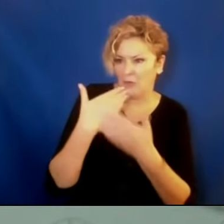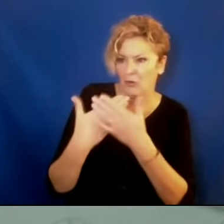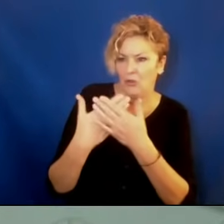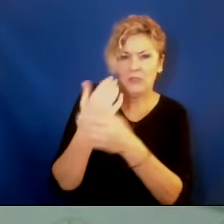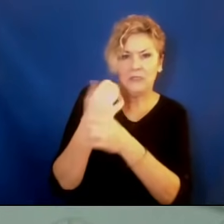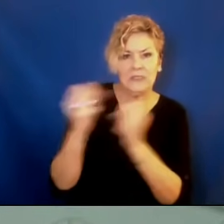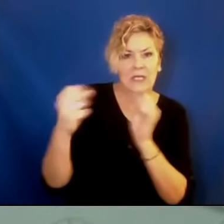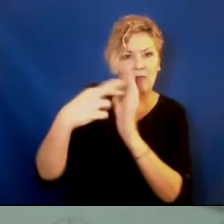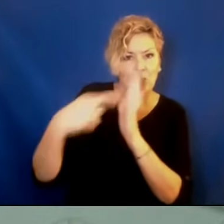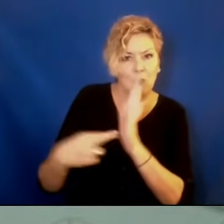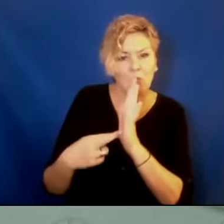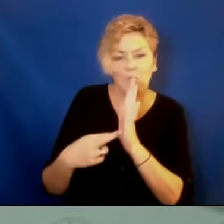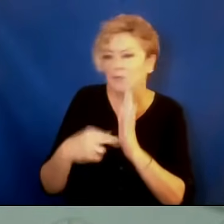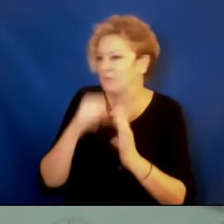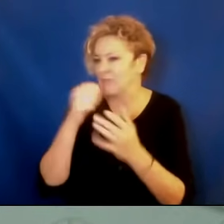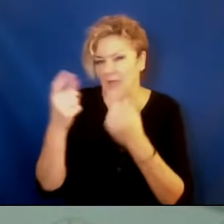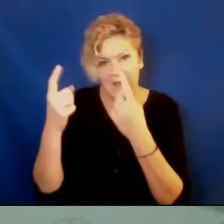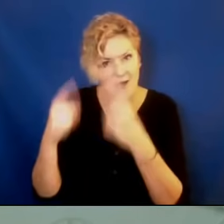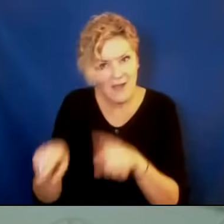be a public notification in a situation like that